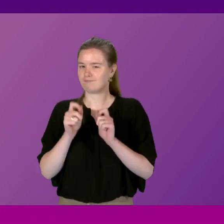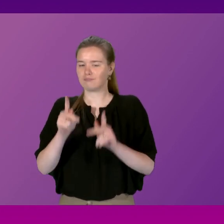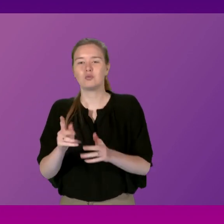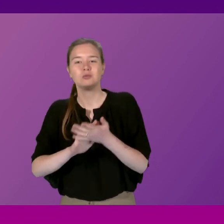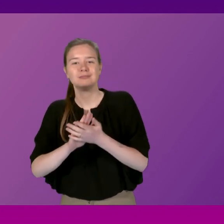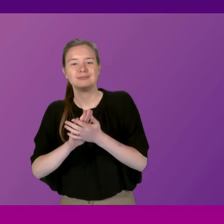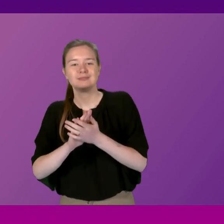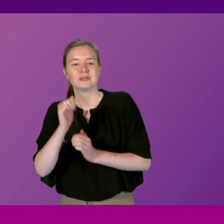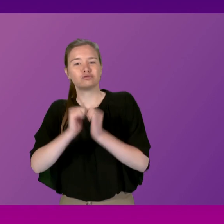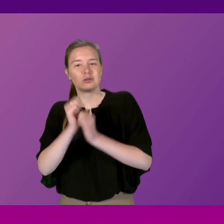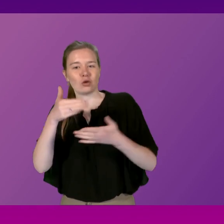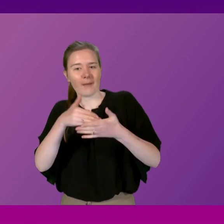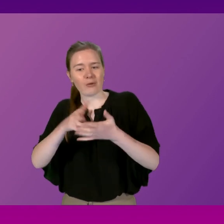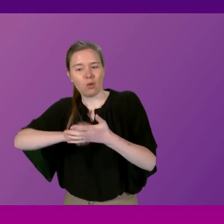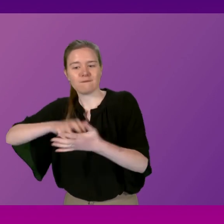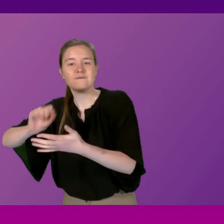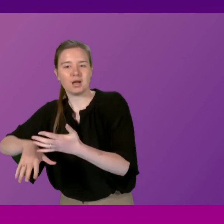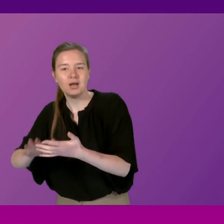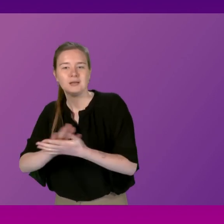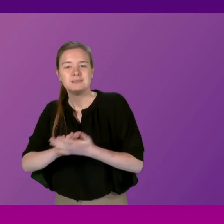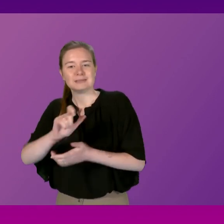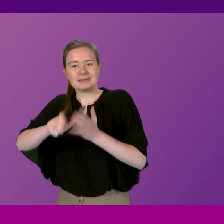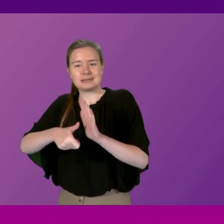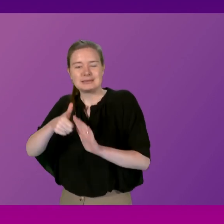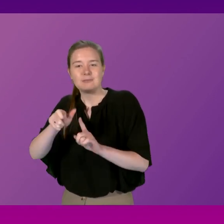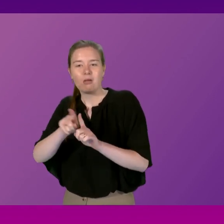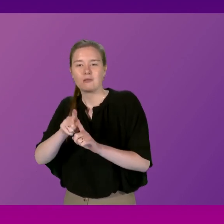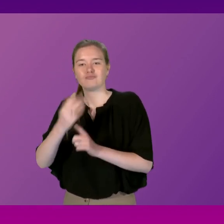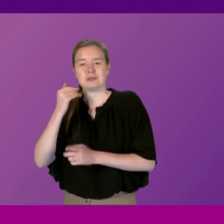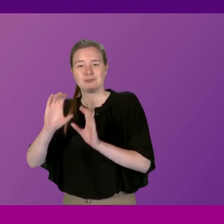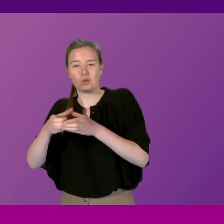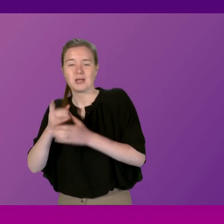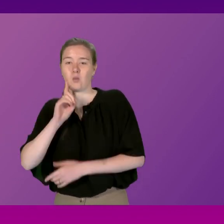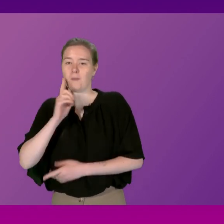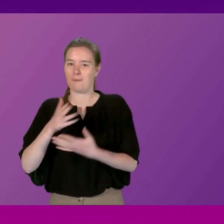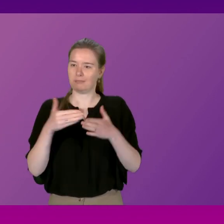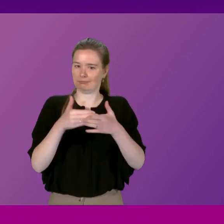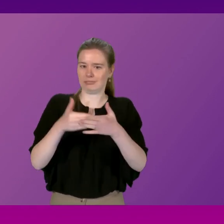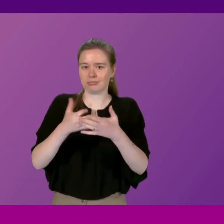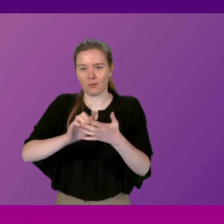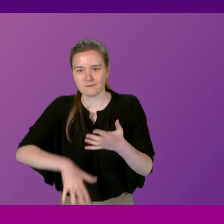the structural barriers that disabled people, racialised minorities and women, in particular, face.